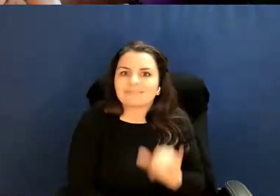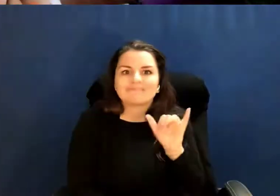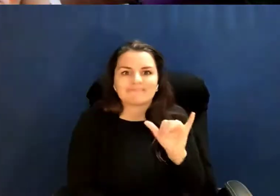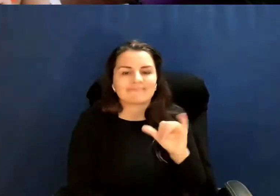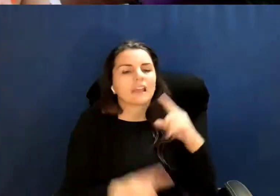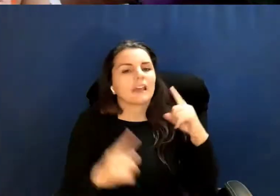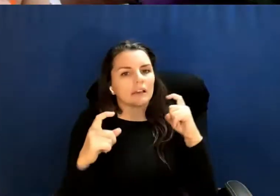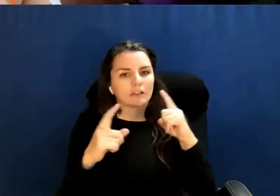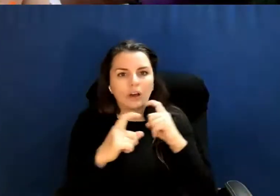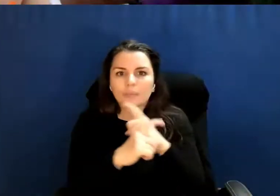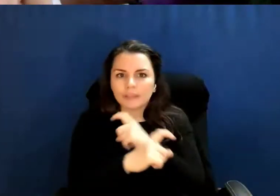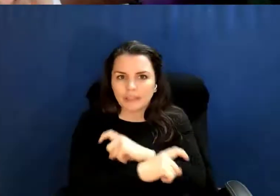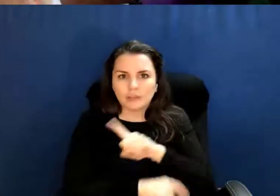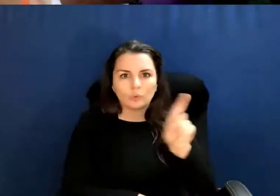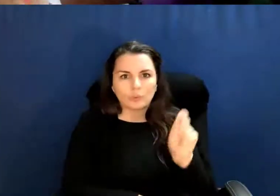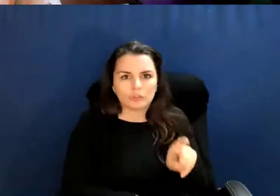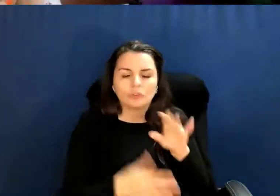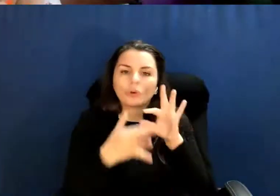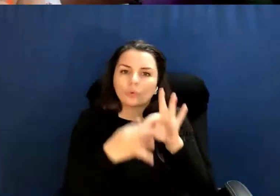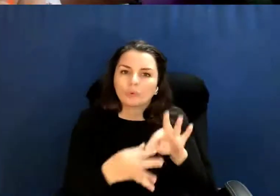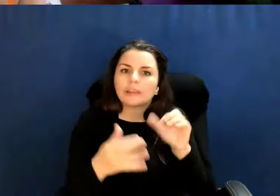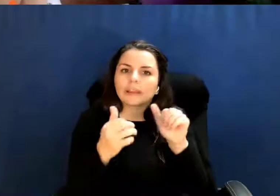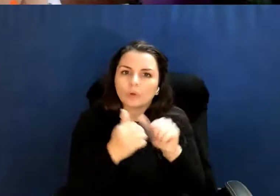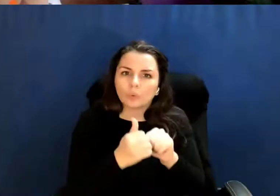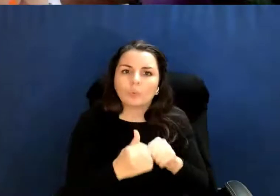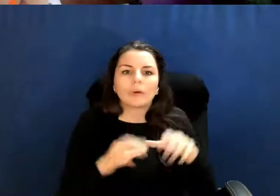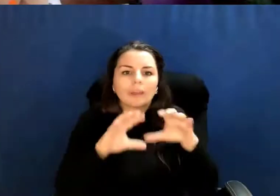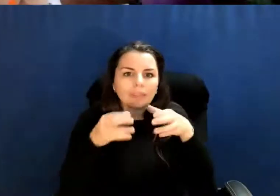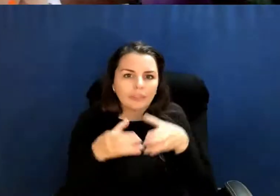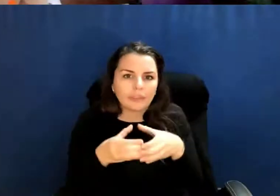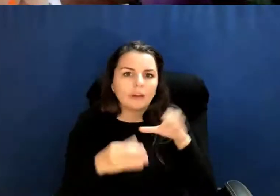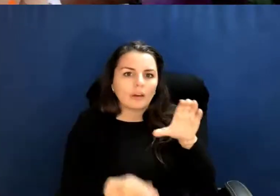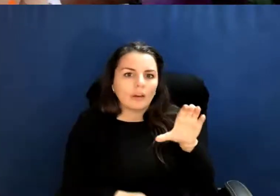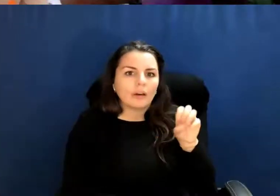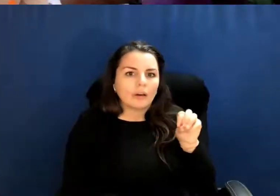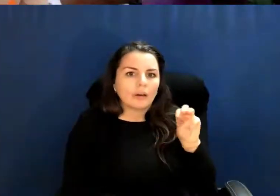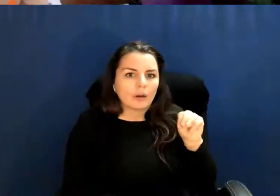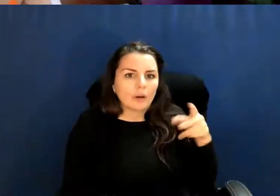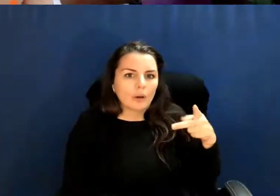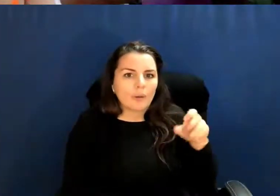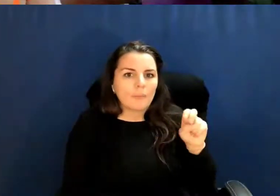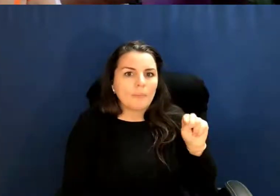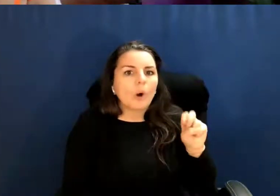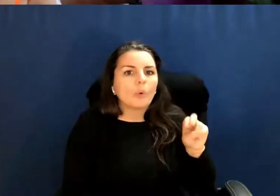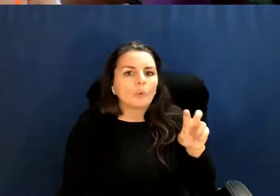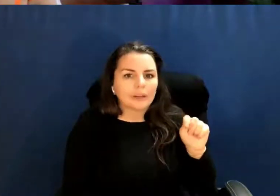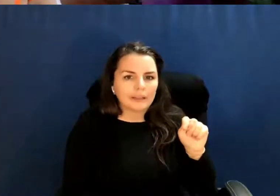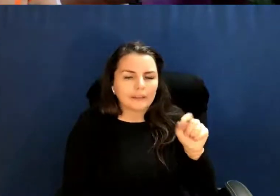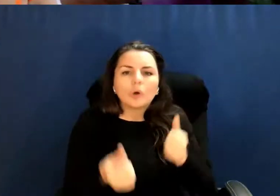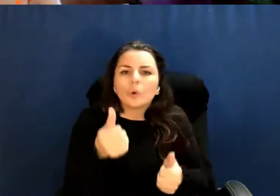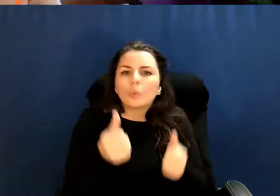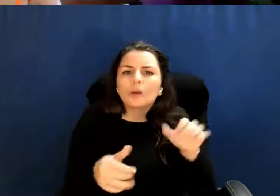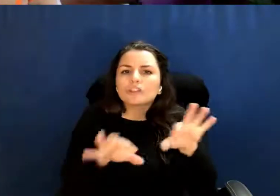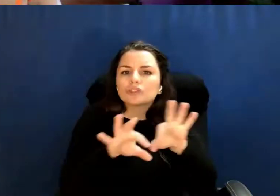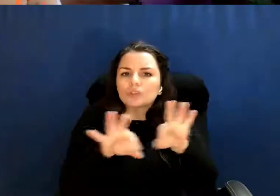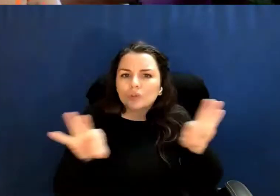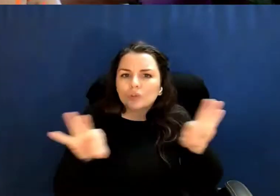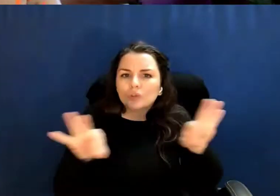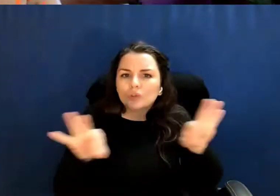that has to do with the components, the degree granting components. And there is a decision tree .. .